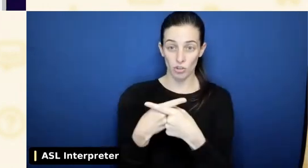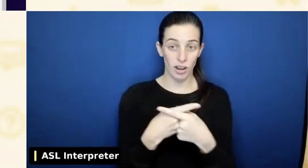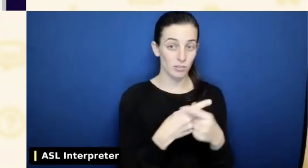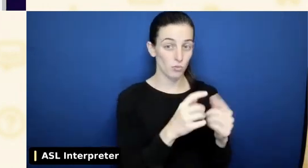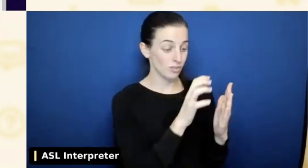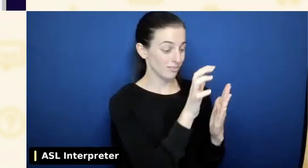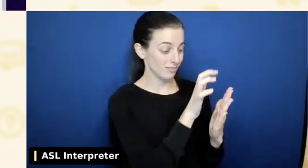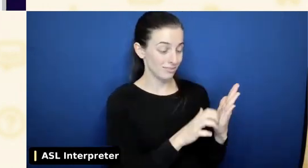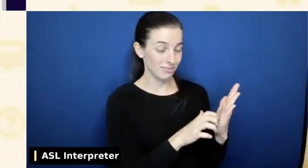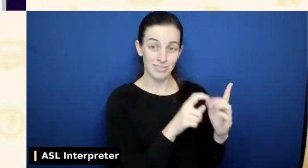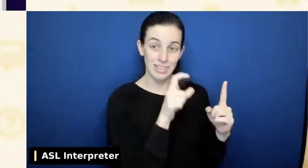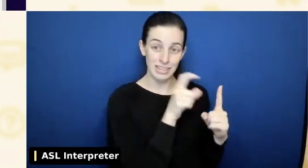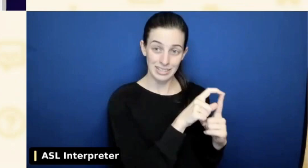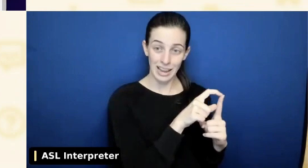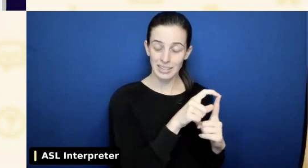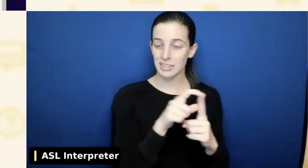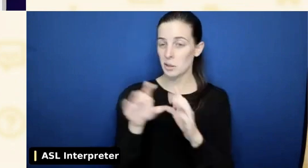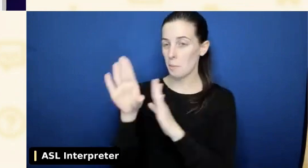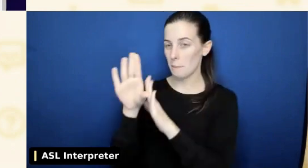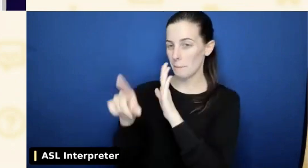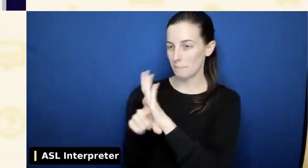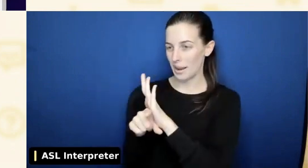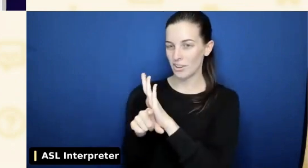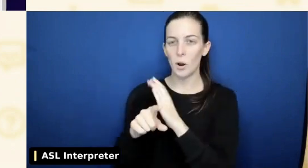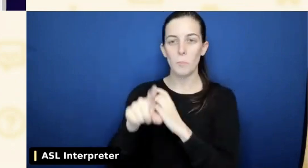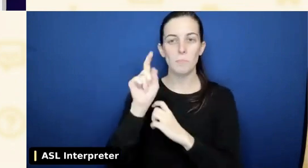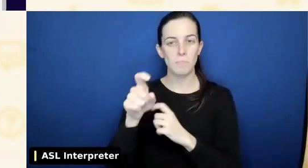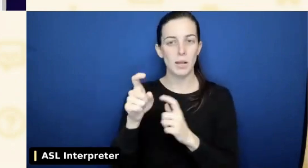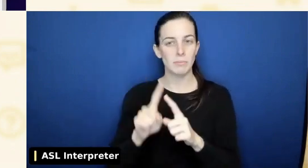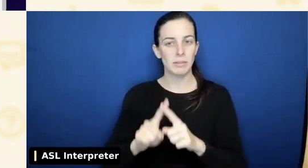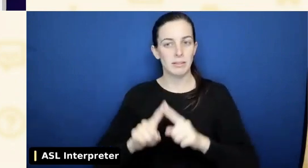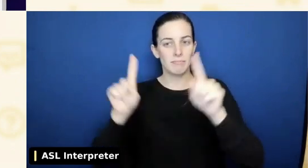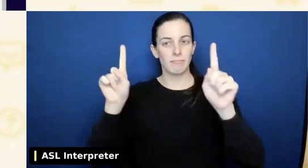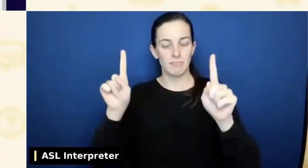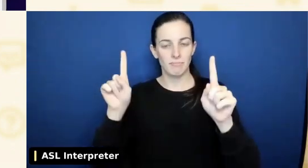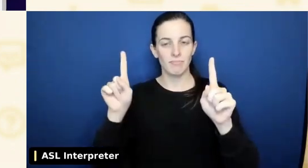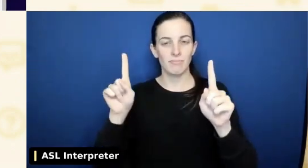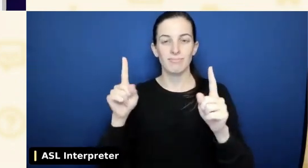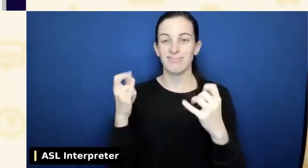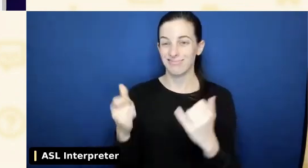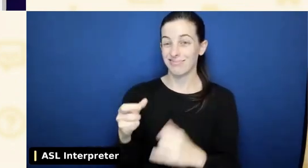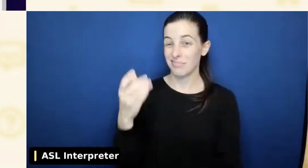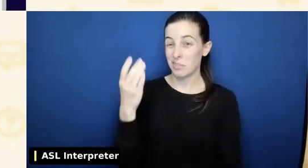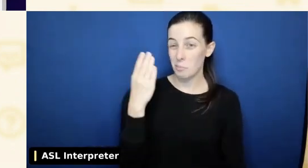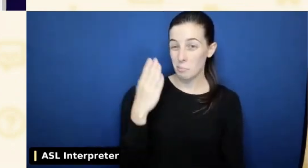In this case, the light blue background and the white text have insufficient color contrast.